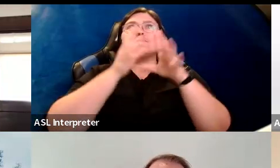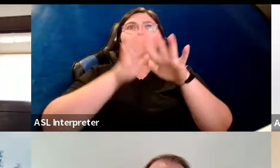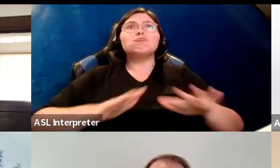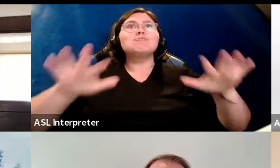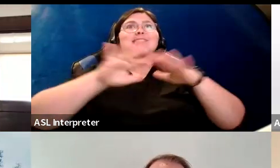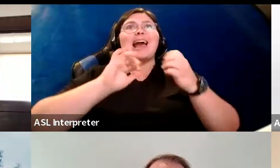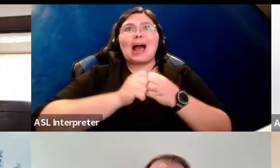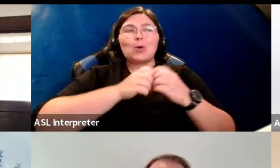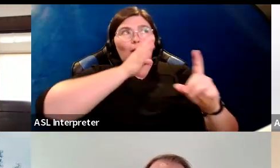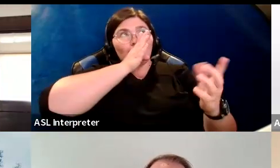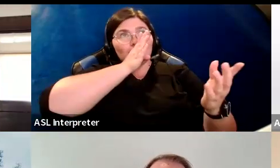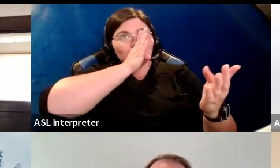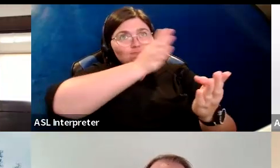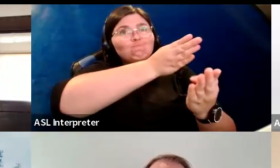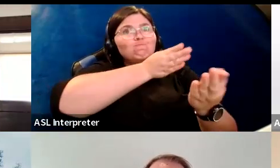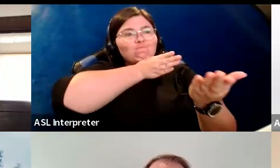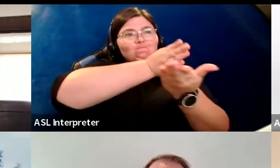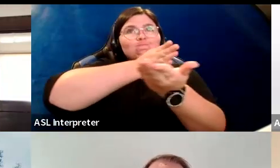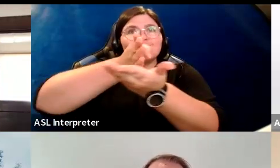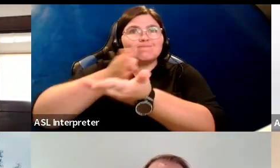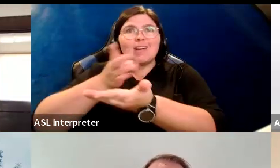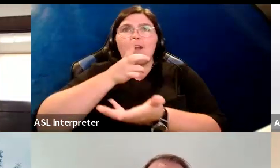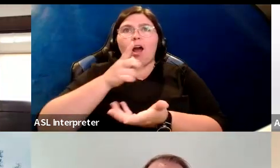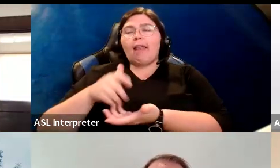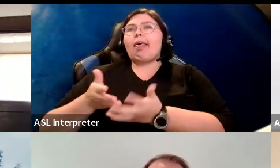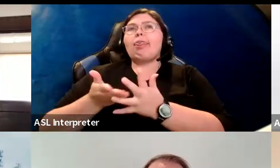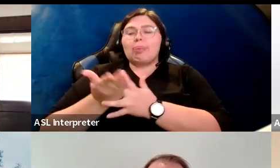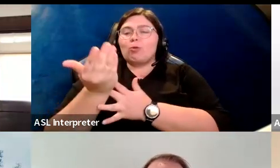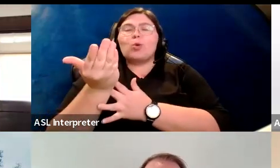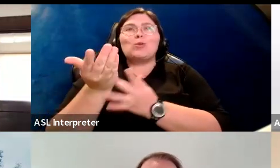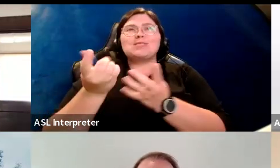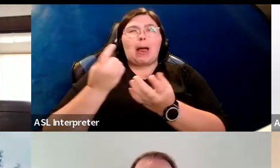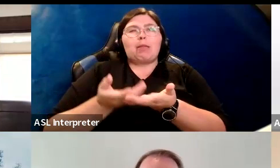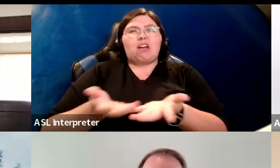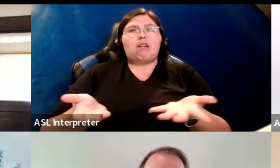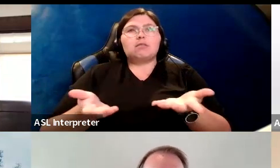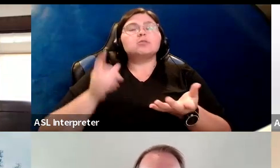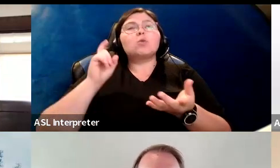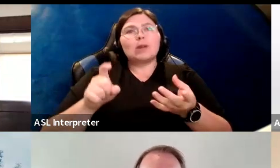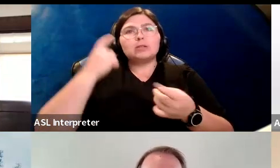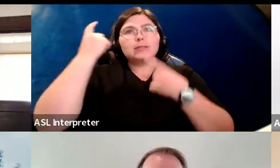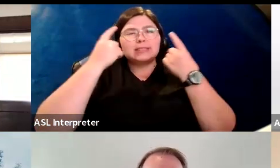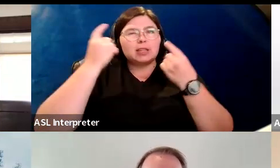So I would say that that's another really important thing that we need to consider moving forward.